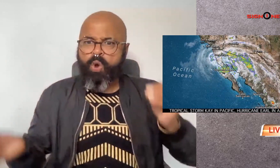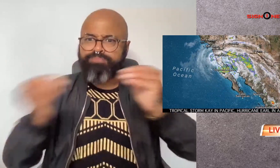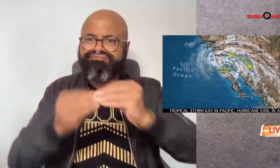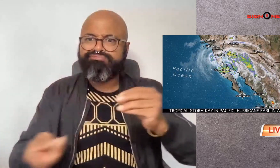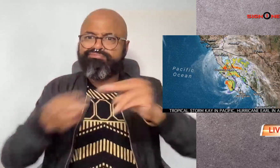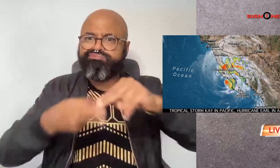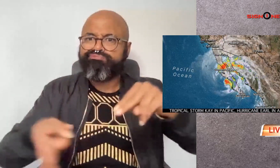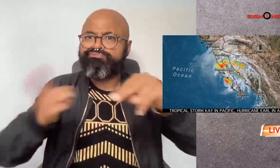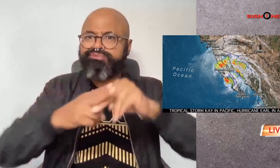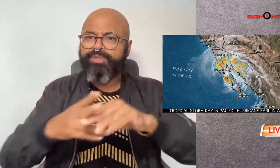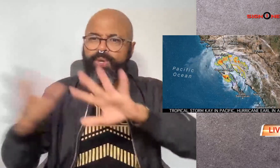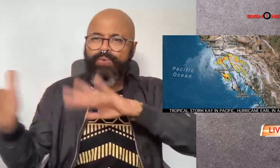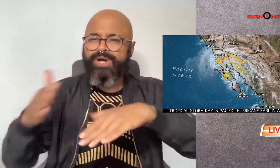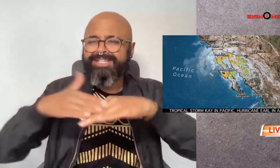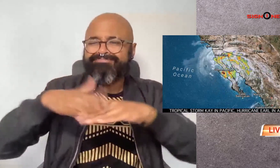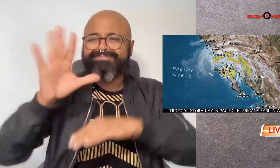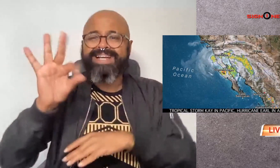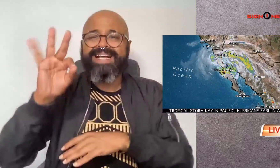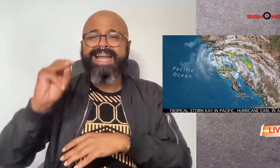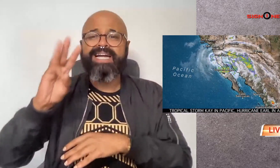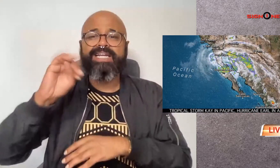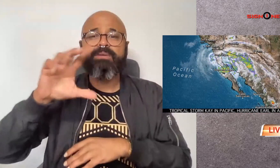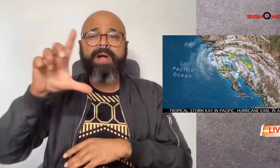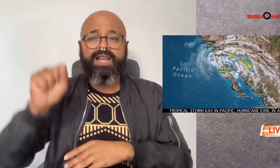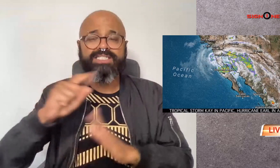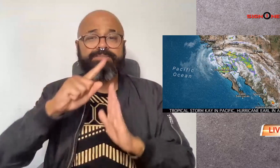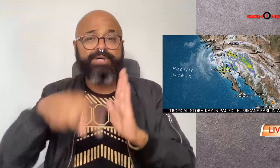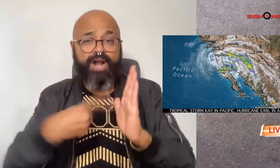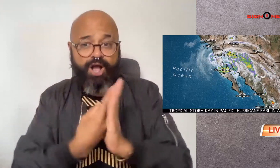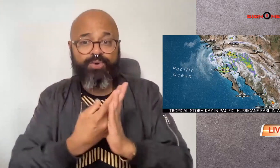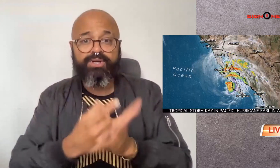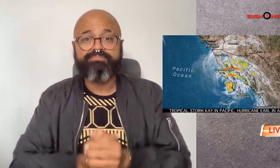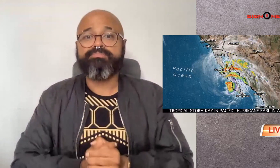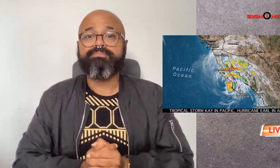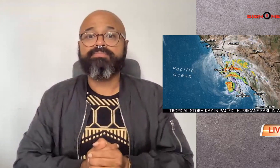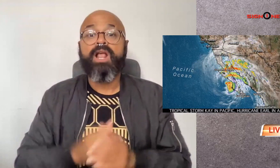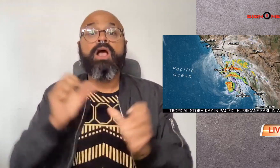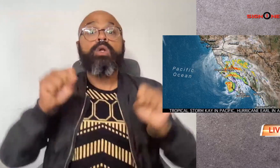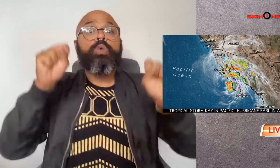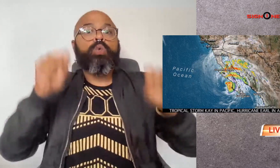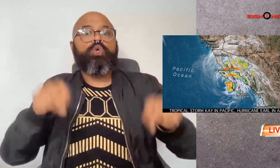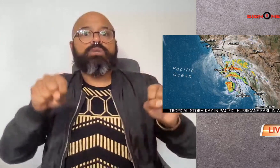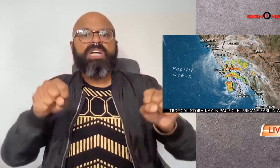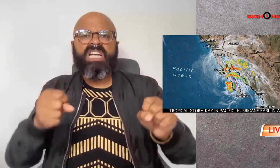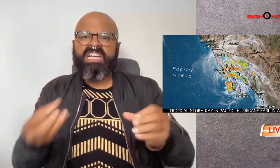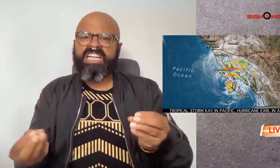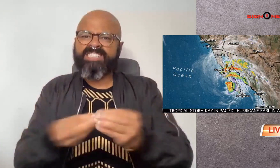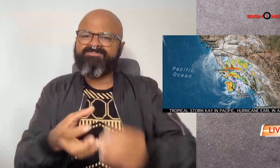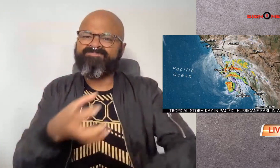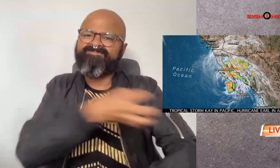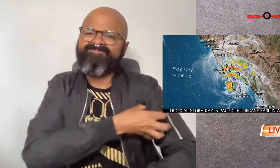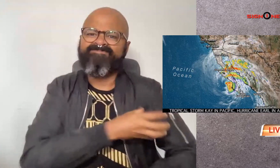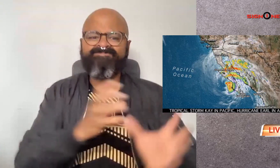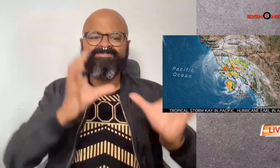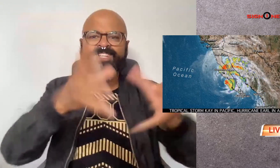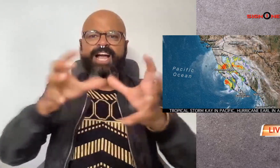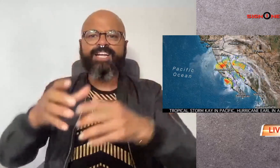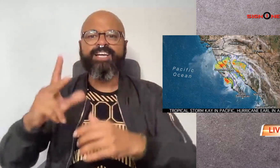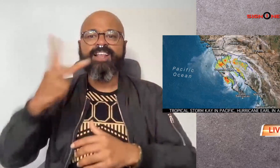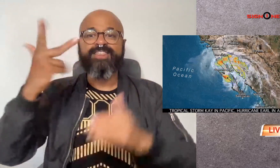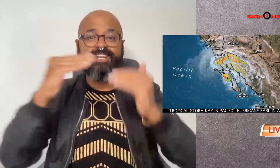the storm is packing forceful winds of at least 90 mph and it could potentially strengthen to a